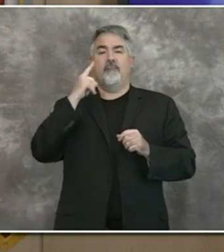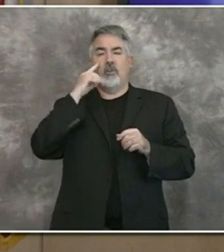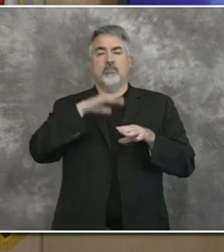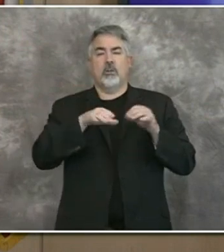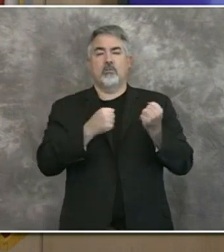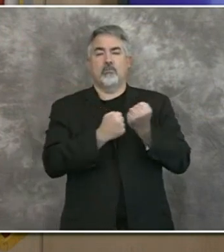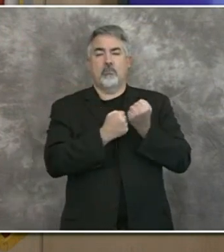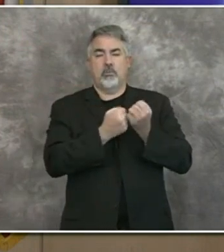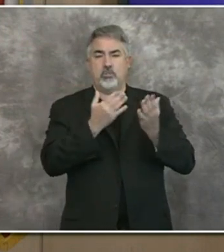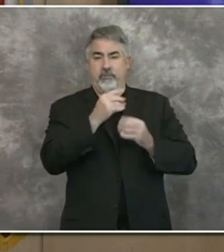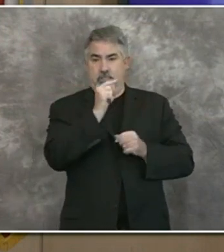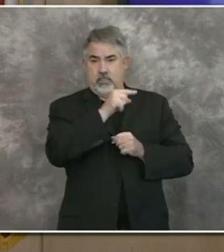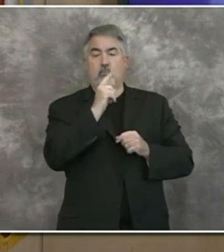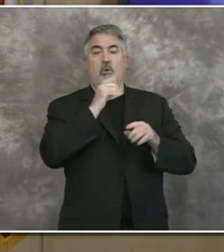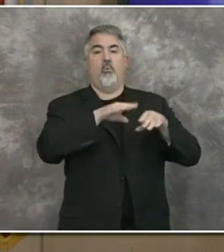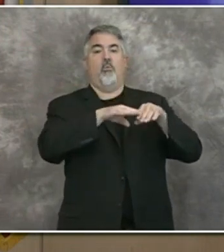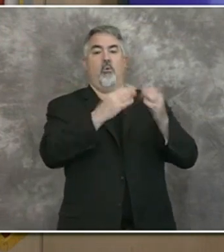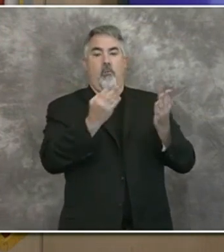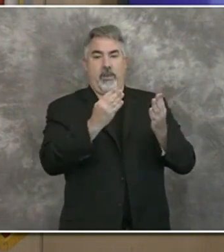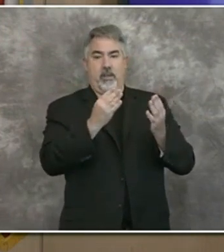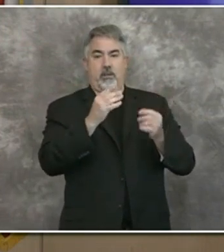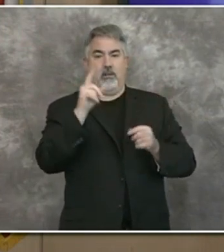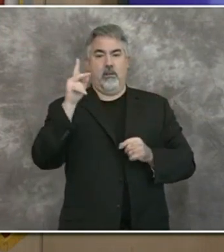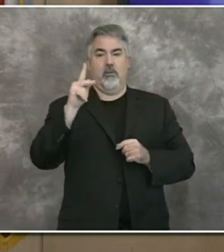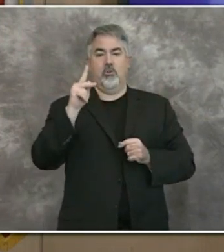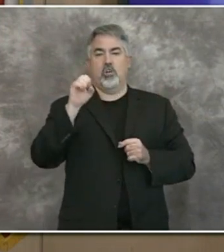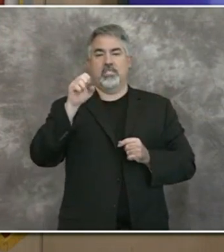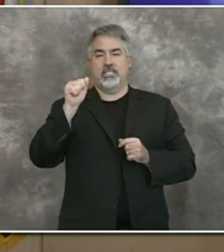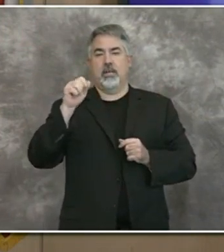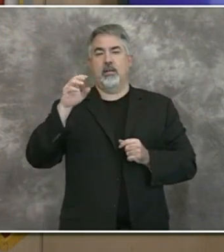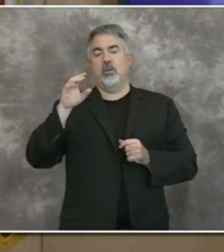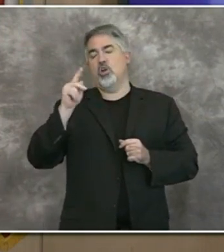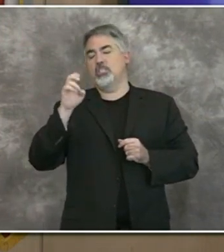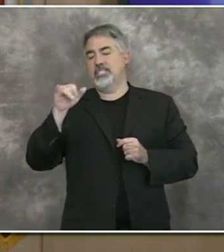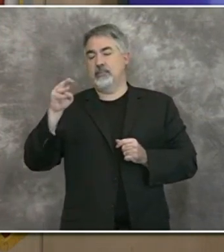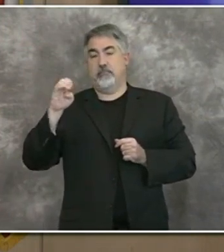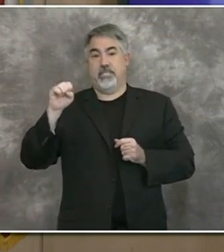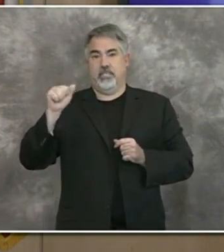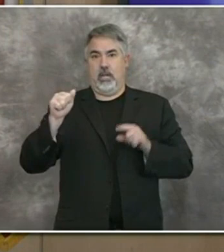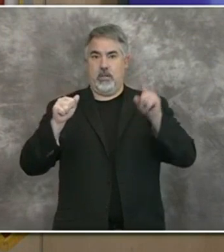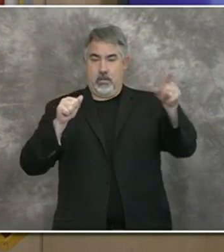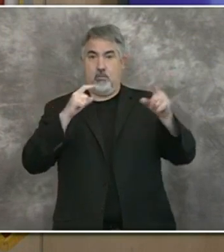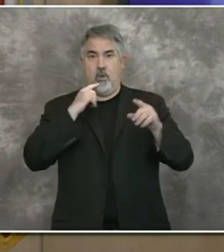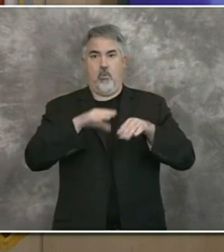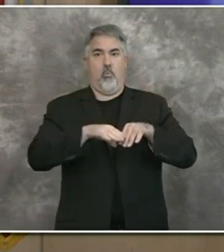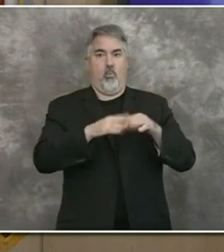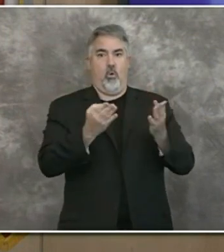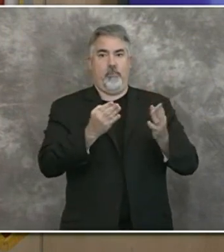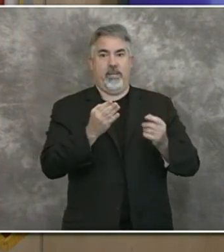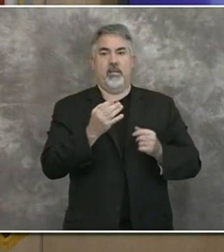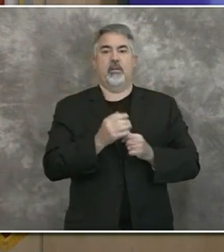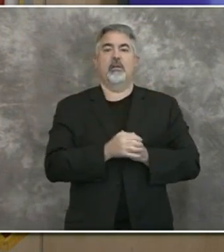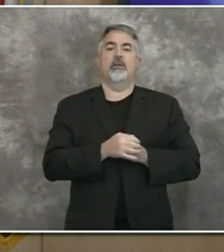INCLUDE CHILD SUPPORT SERVICES WHICH WILL OPEN OFFICES IN THE KEARNY MESA AND THEN WE WILL PHASE IN SOON THEREAFTER THE